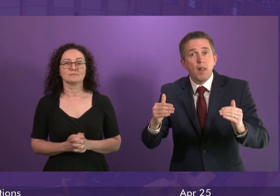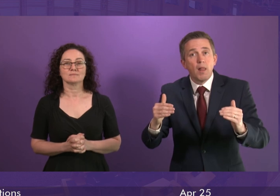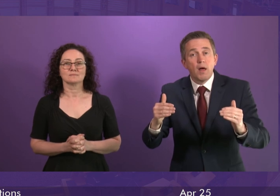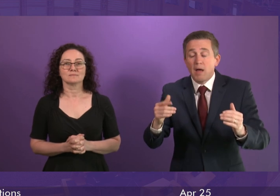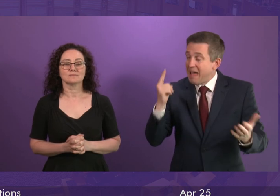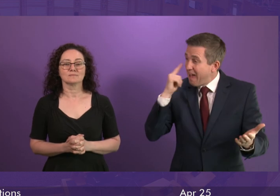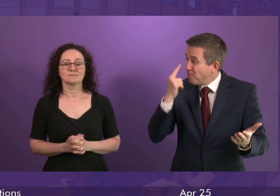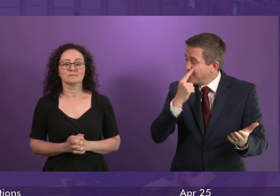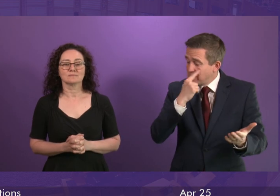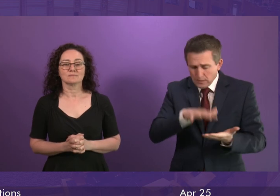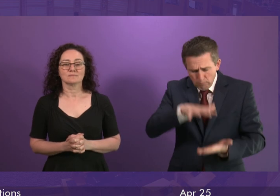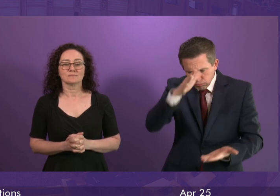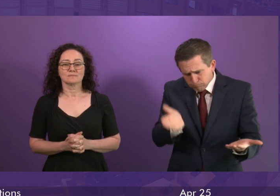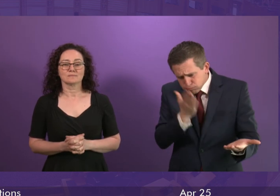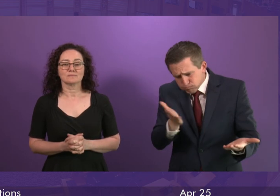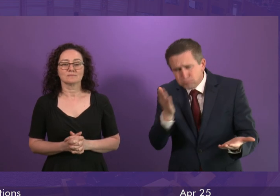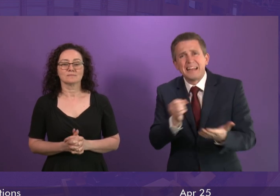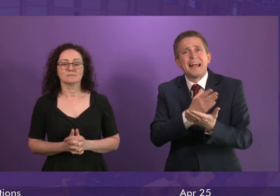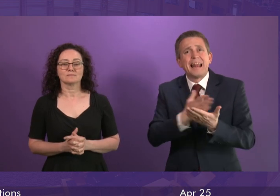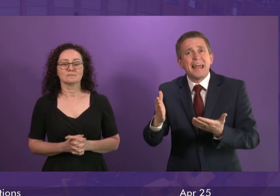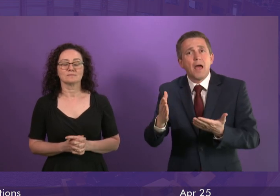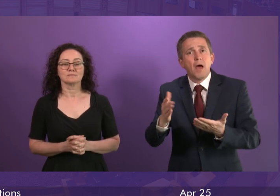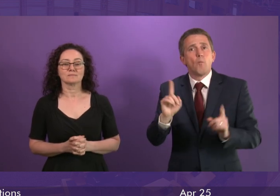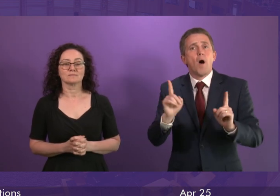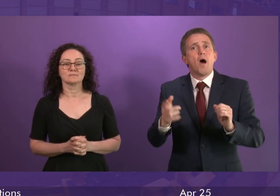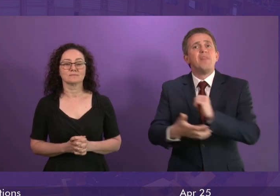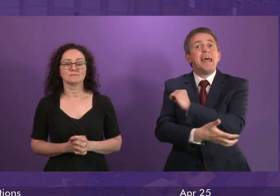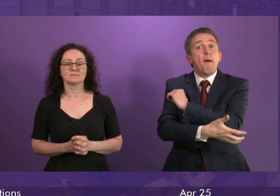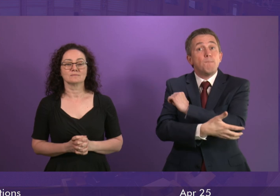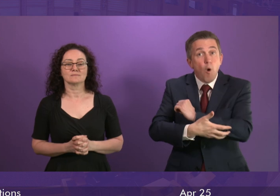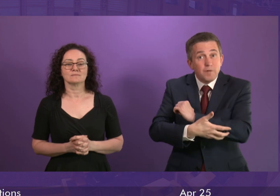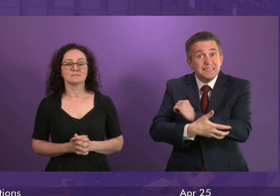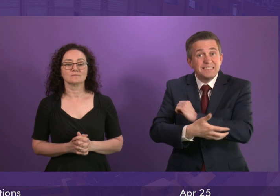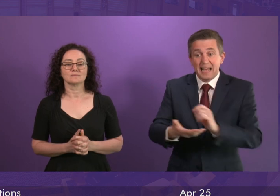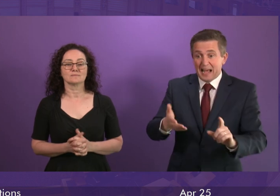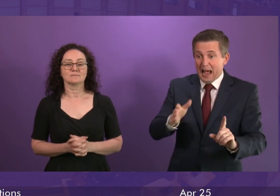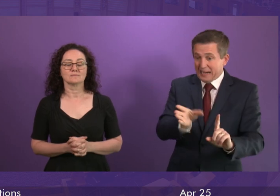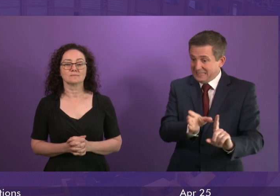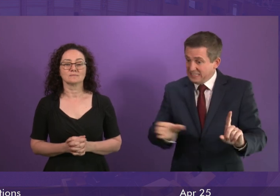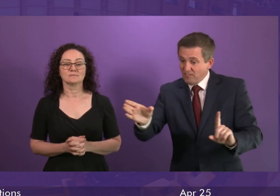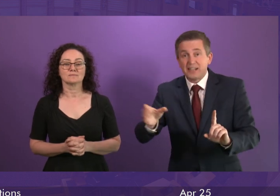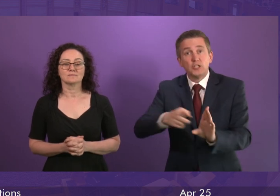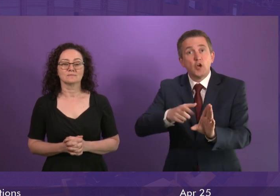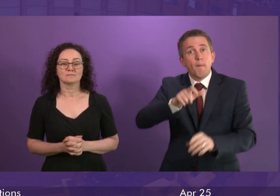that the evidence suggests that the poorest, most disadvantaged young people in our communities